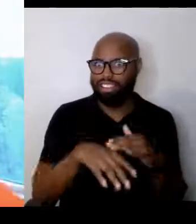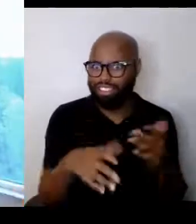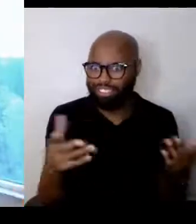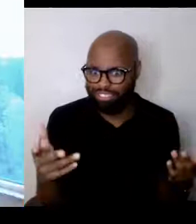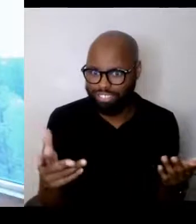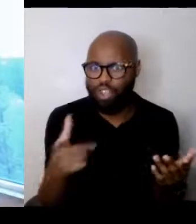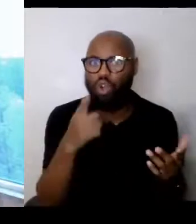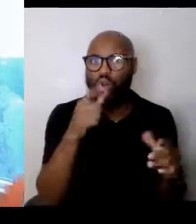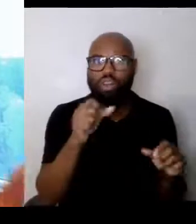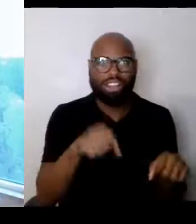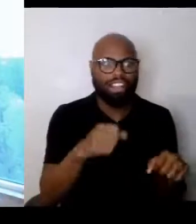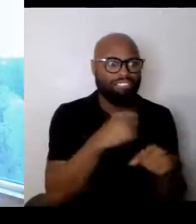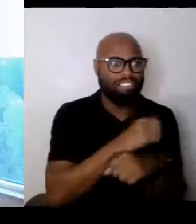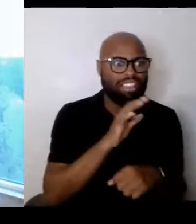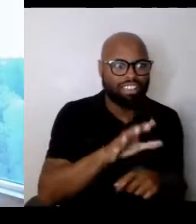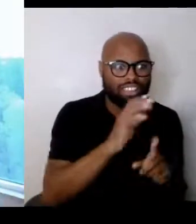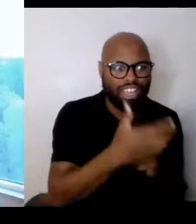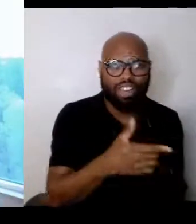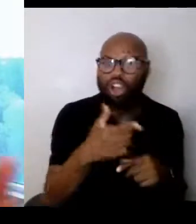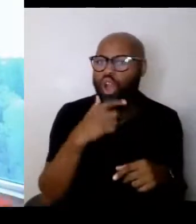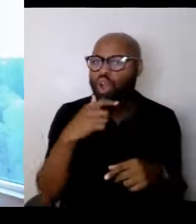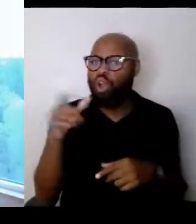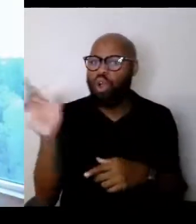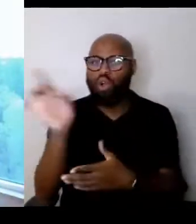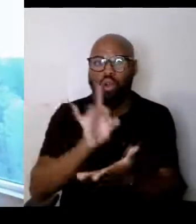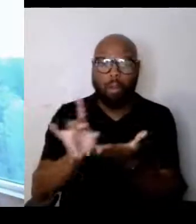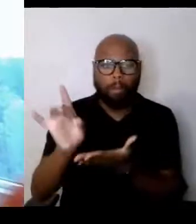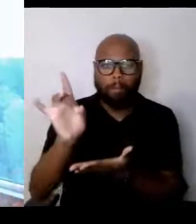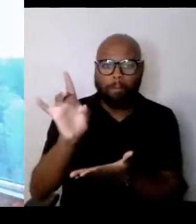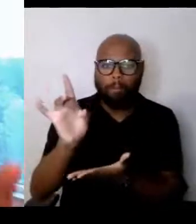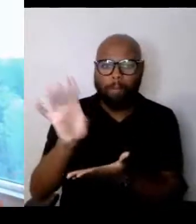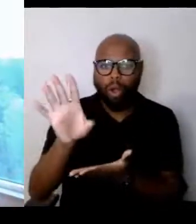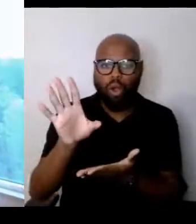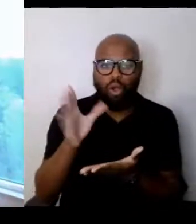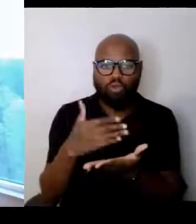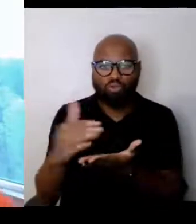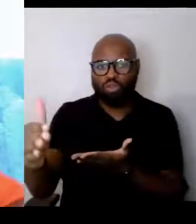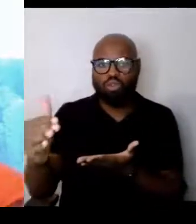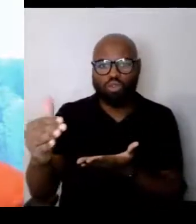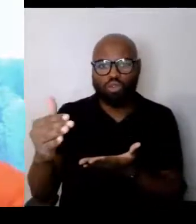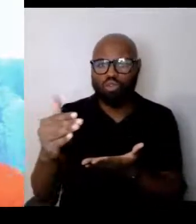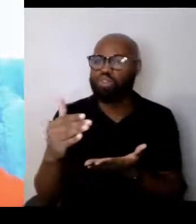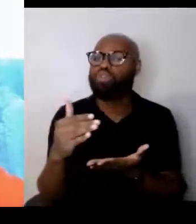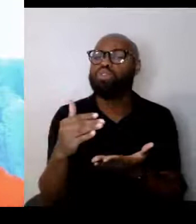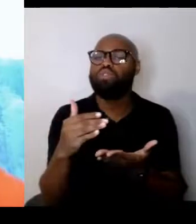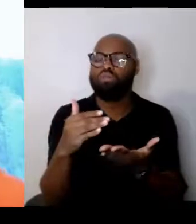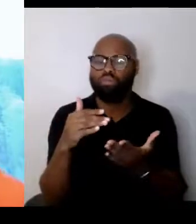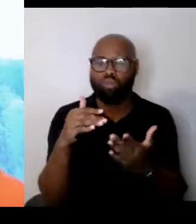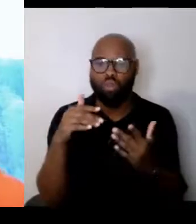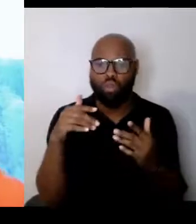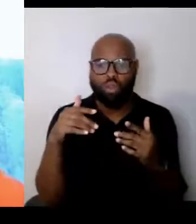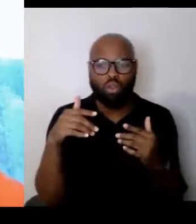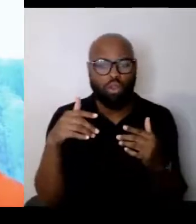and who is expedited, removed or expelled as they're doing with thousands of Haitian folks